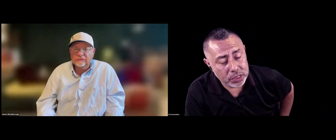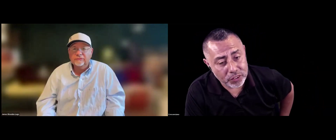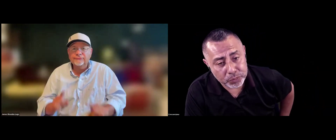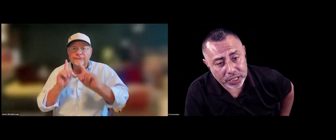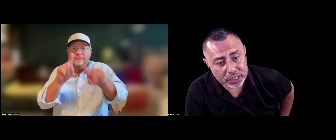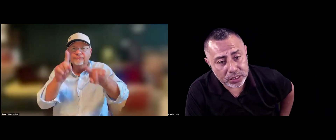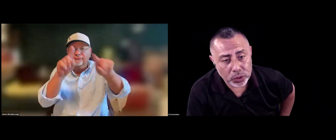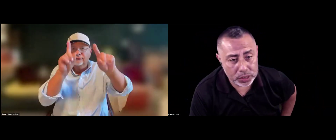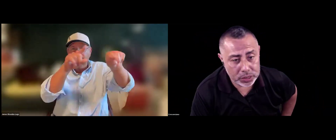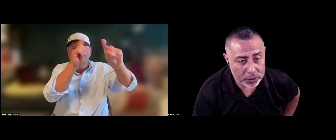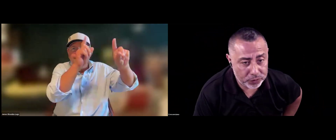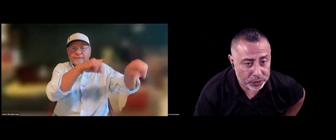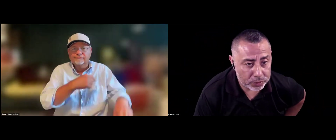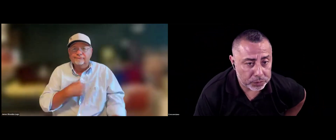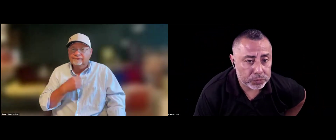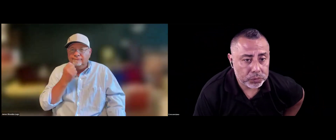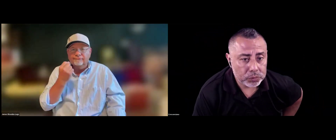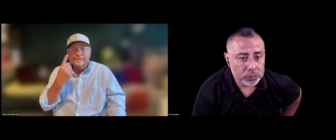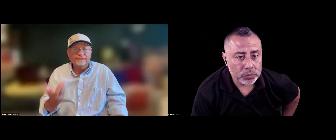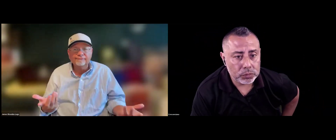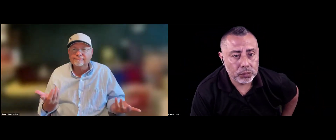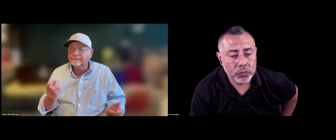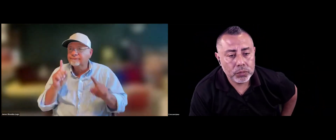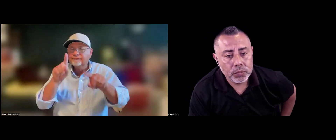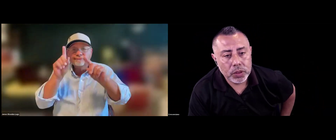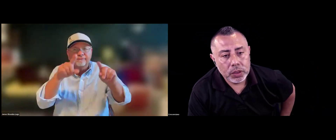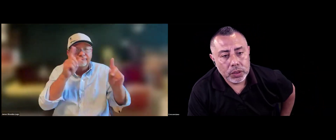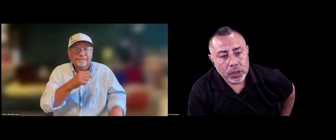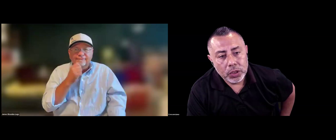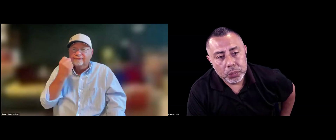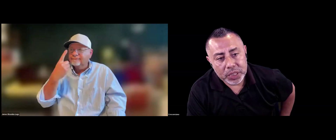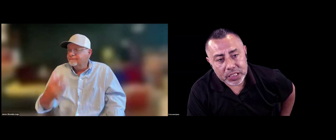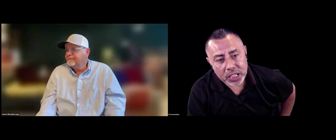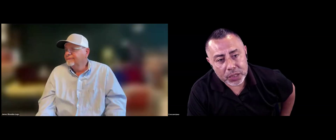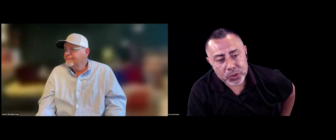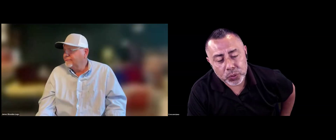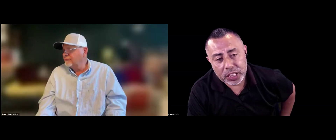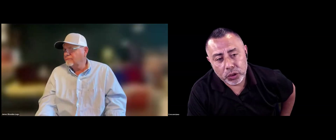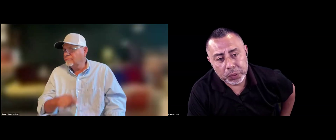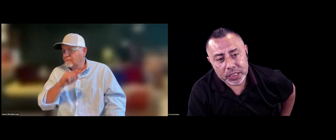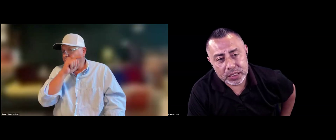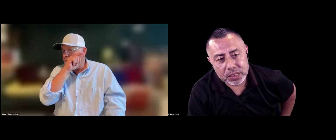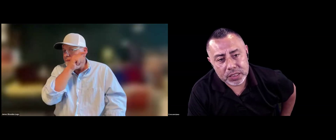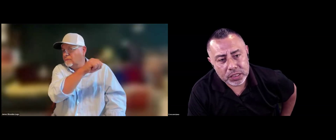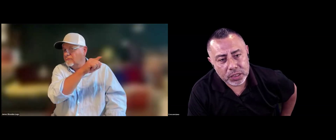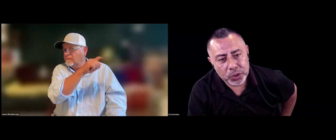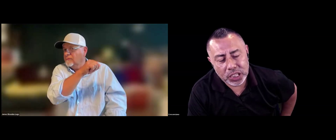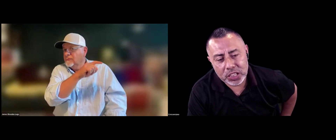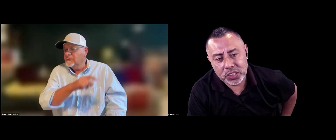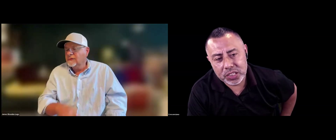Okay. And like for example, Usher syndrome. And this is the same for both deaf blind or deaf.